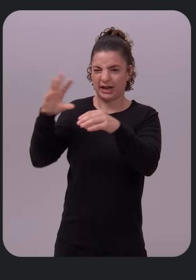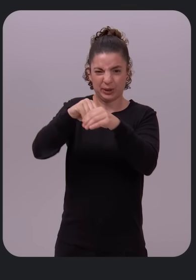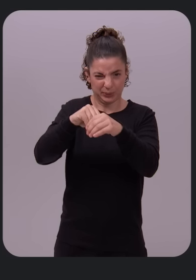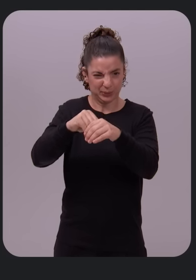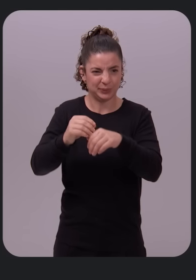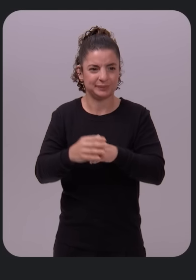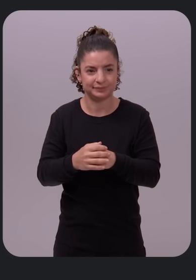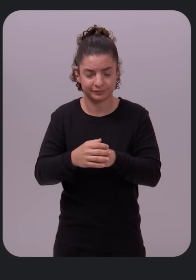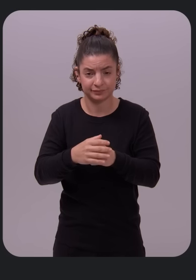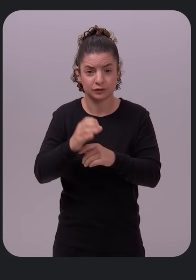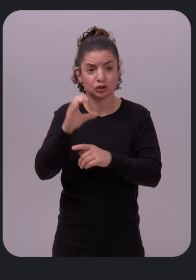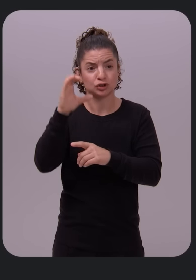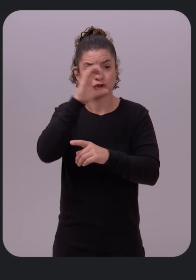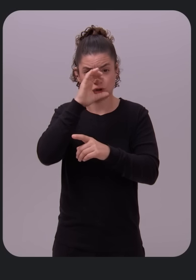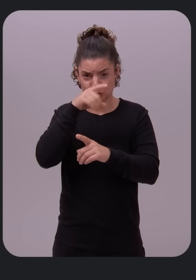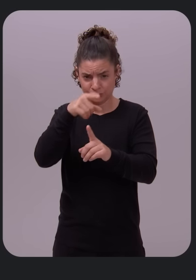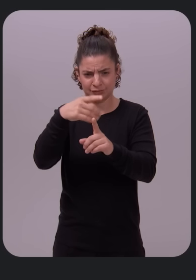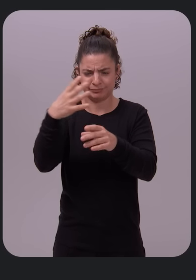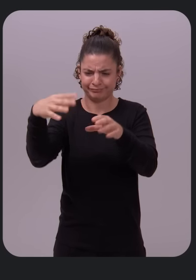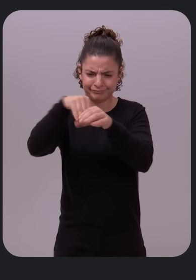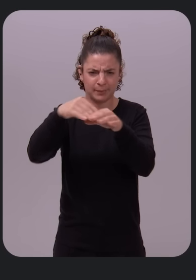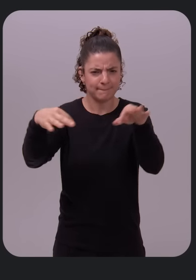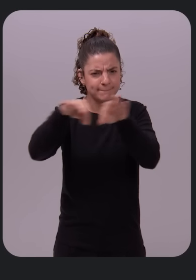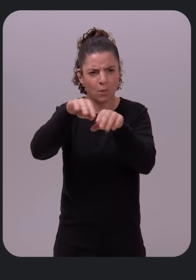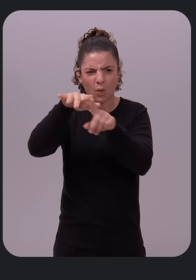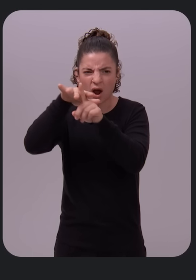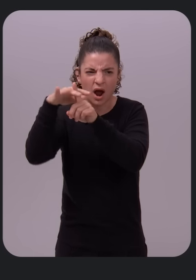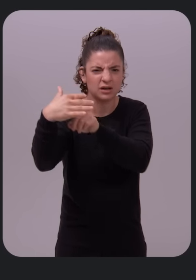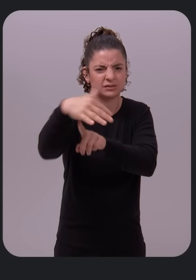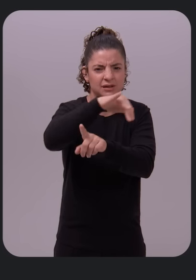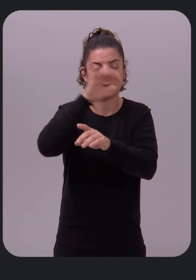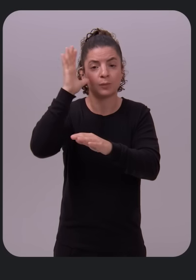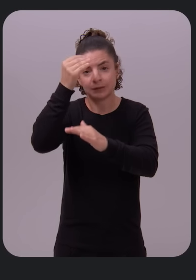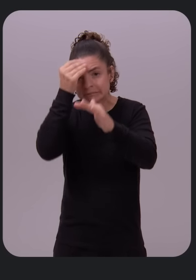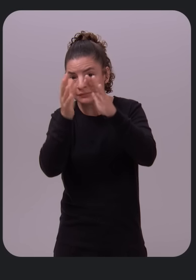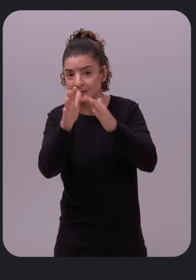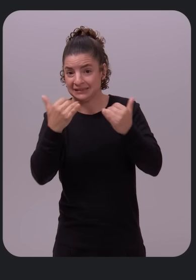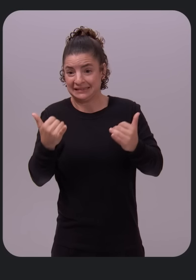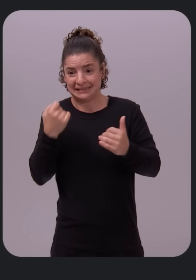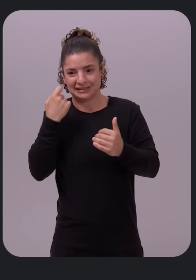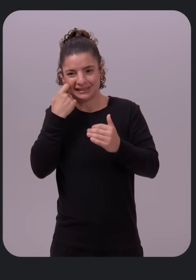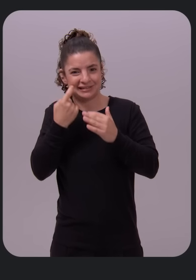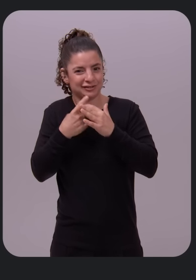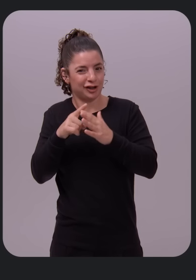Search even brings in important context, like that it's still early in the season.